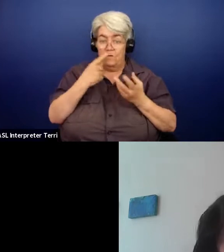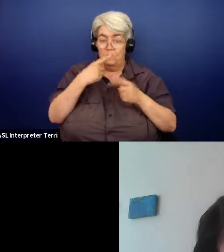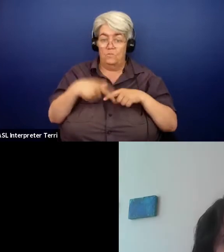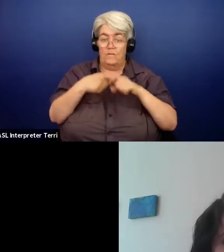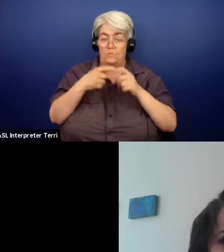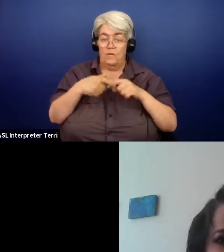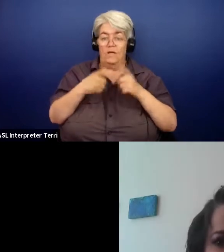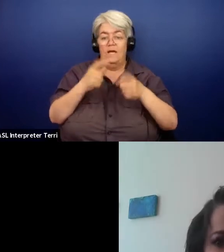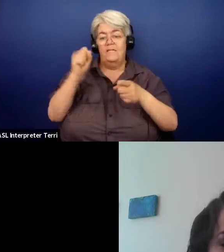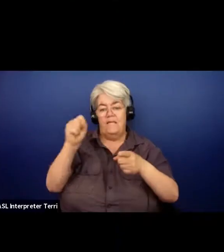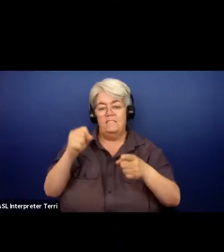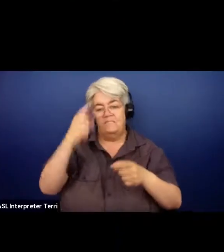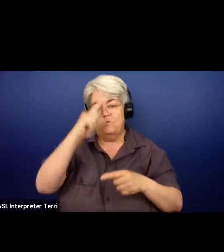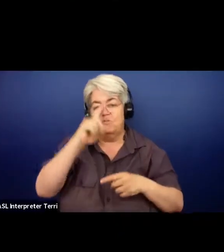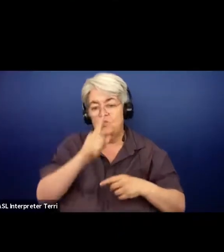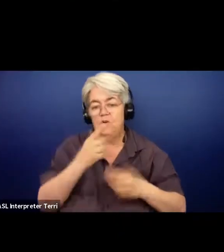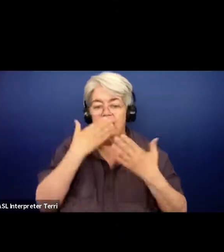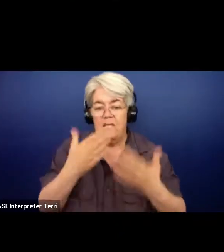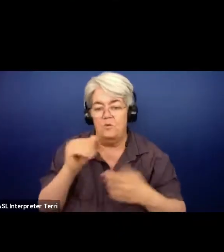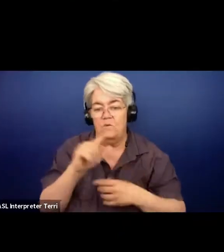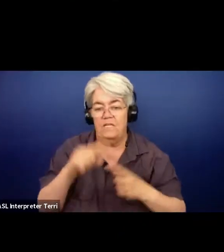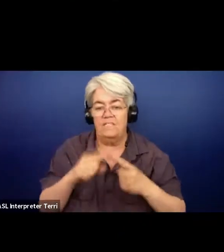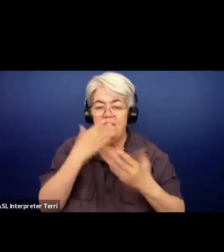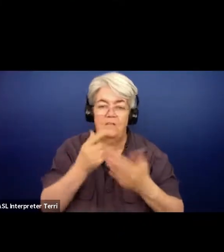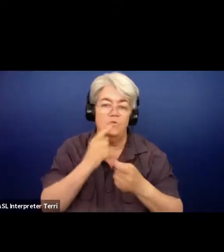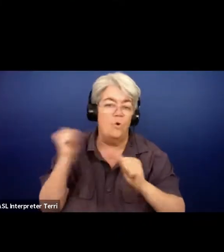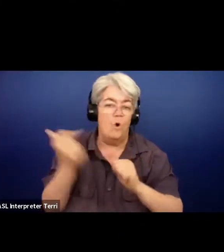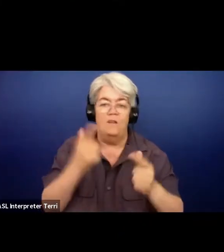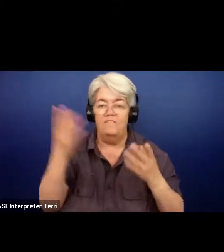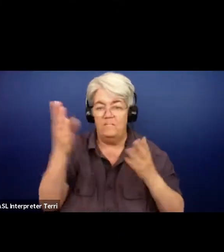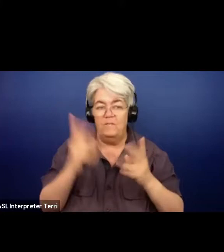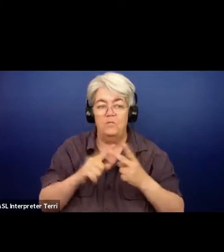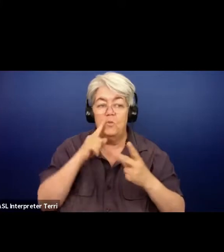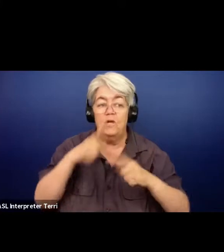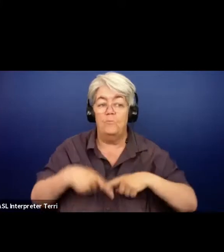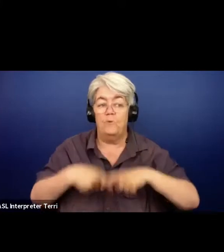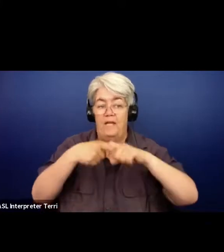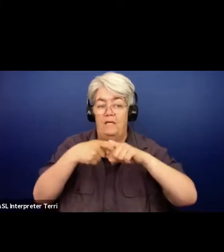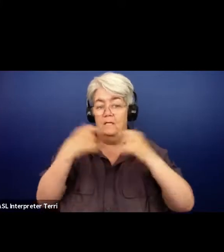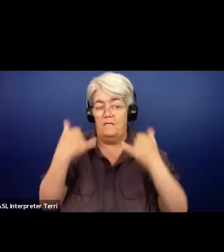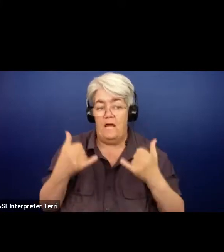Yes. Absolutely. Thanks, Liz. Thanks to all of the speakers. We're going to go ahead and take the full 20-minute